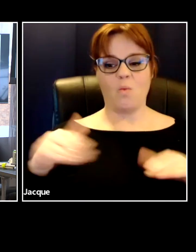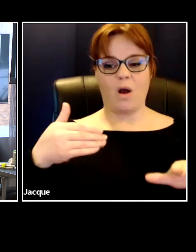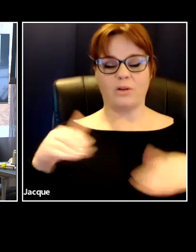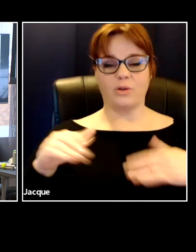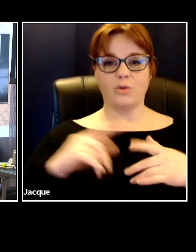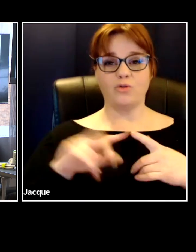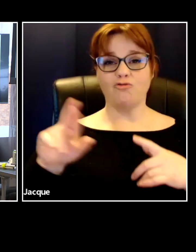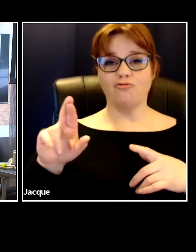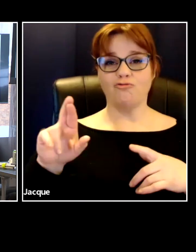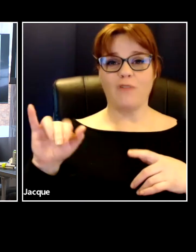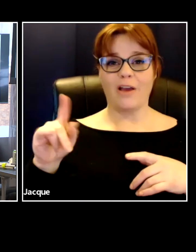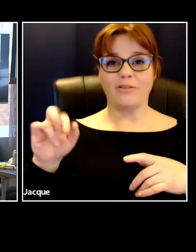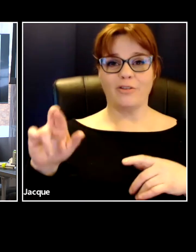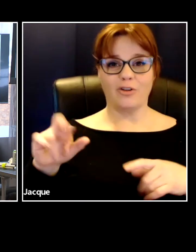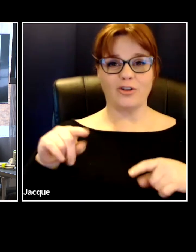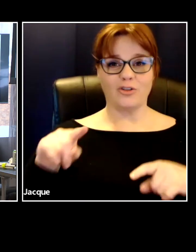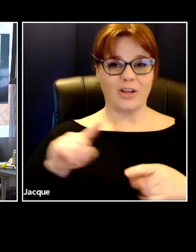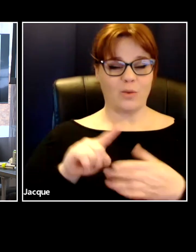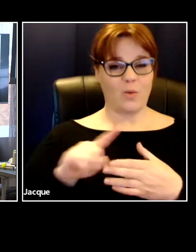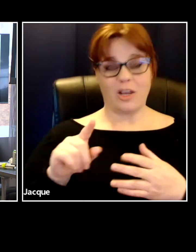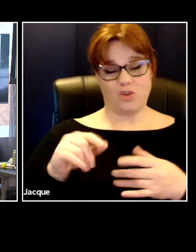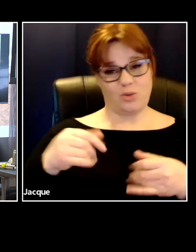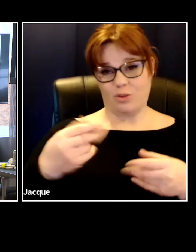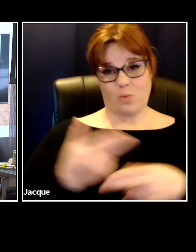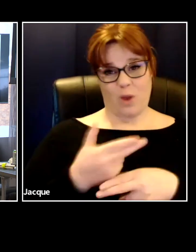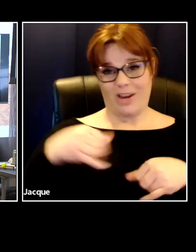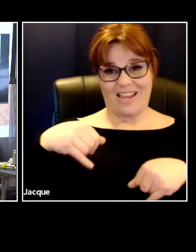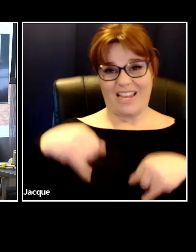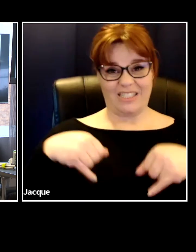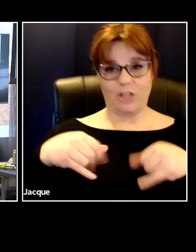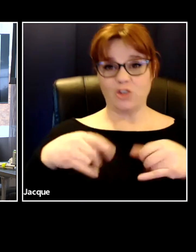Driving and I think she was wearing heels and she described having to take her heels off as she